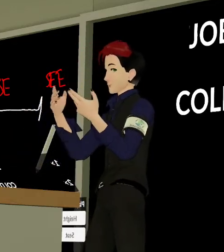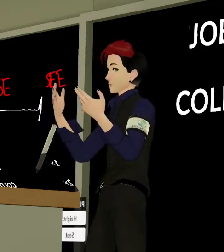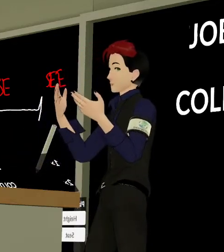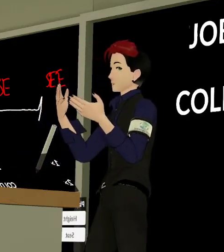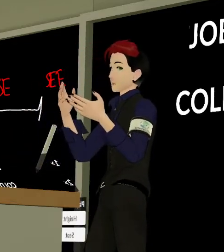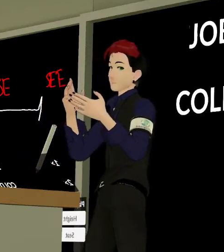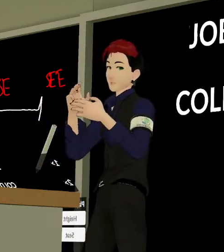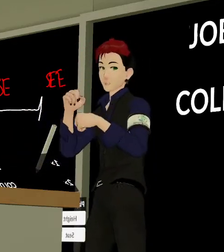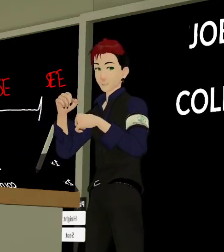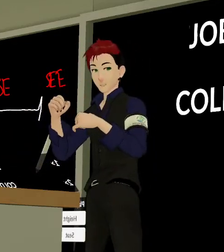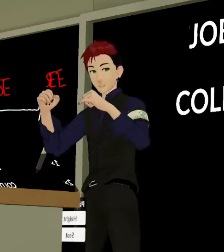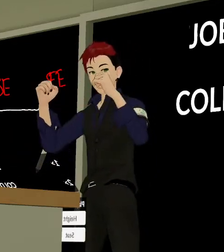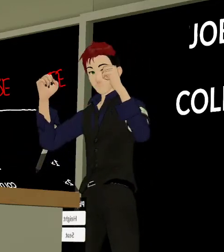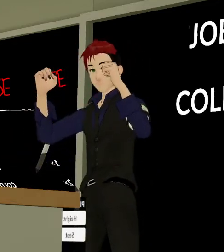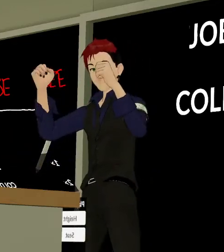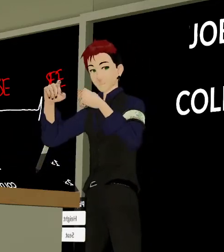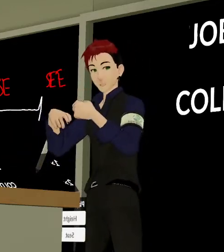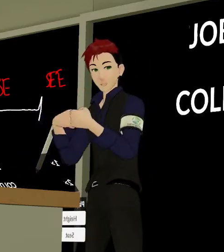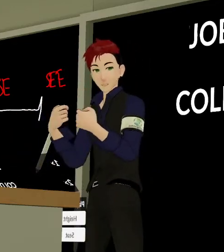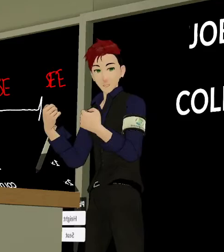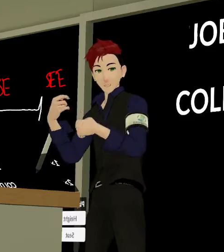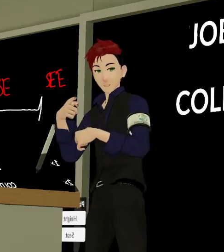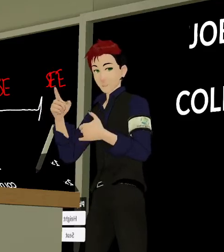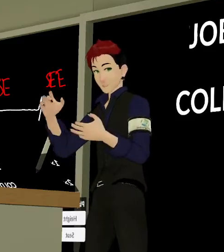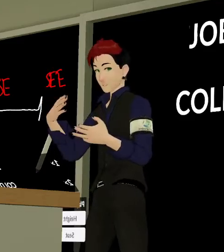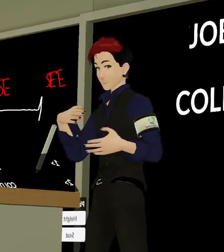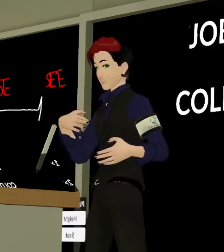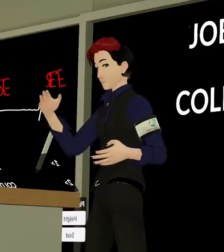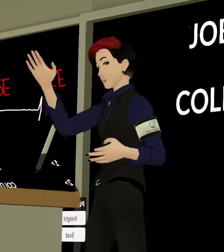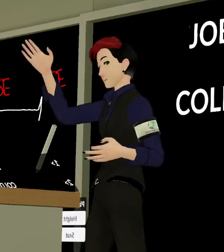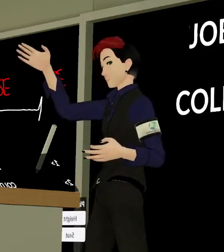wanted to like actually talk about today those are like my